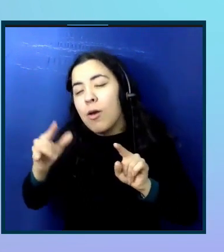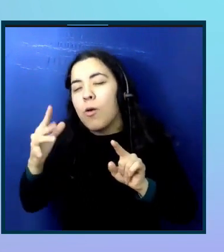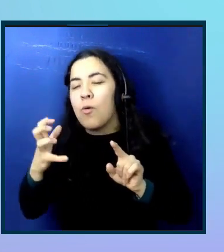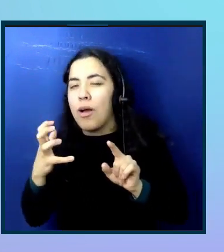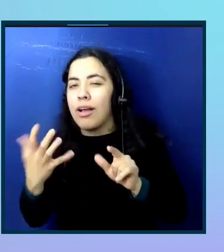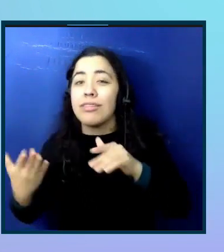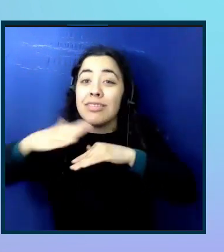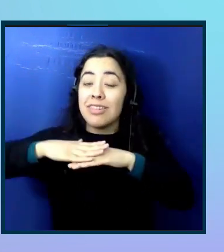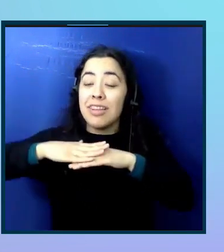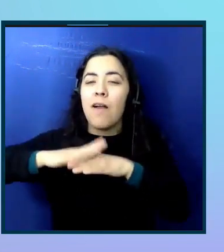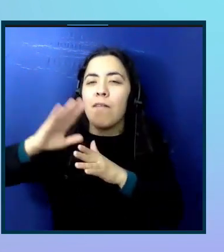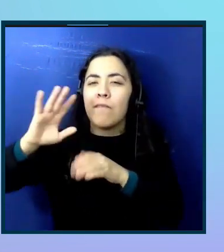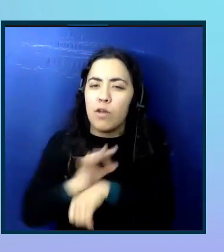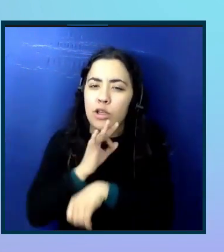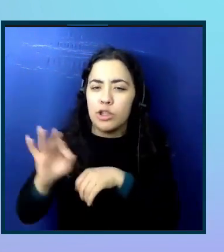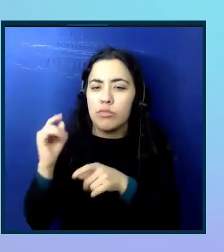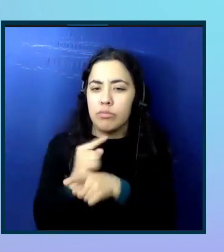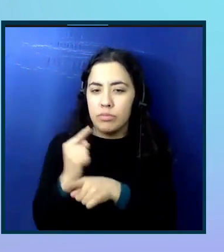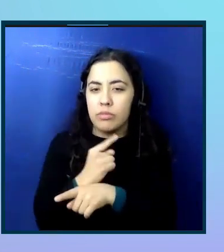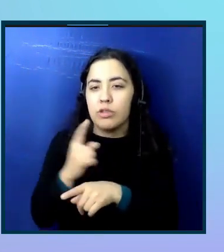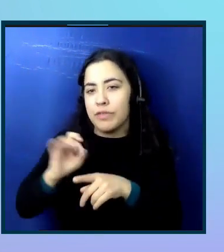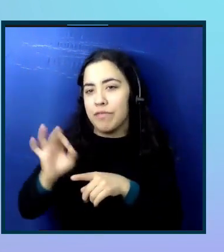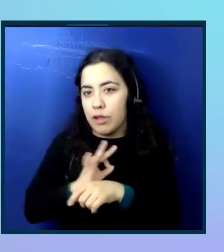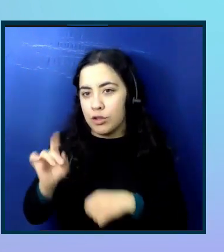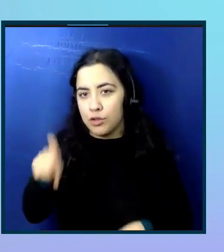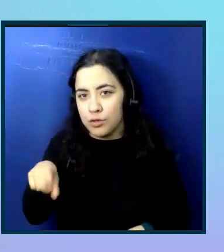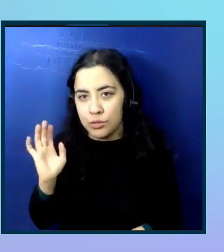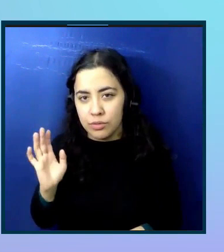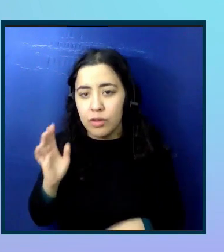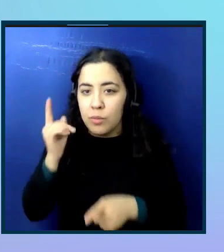And we want the people that consume our designs